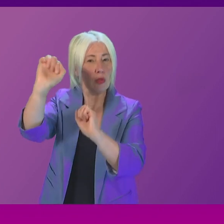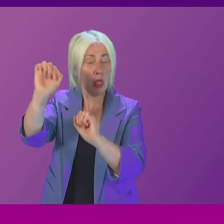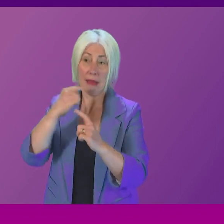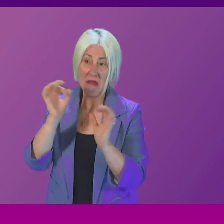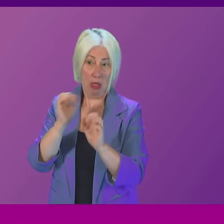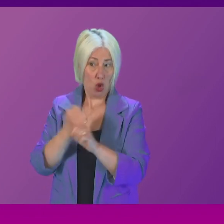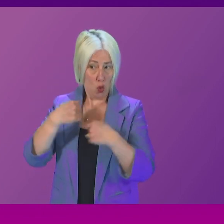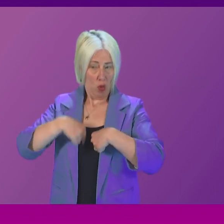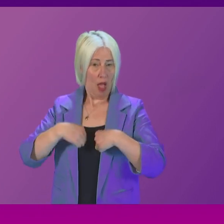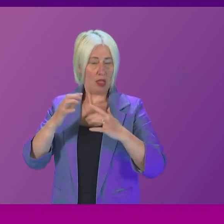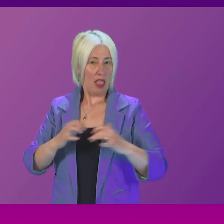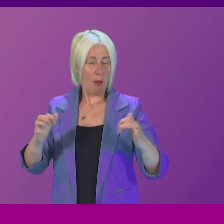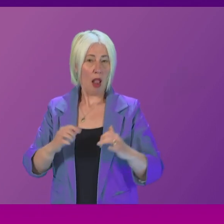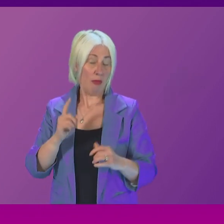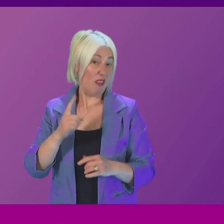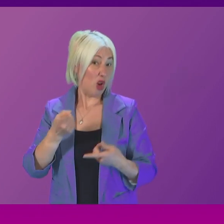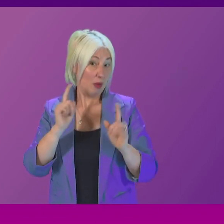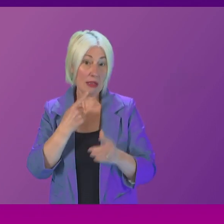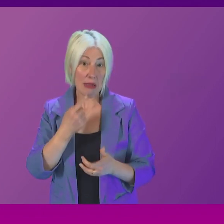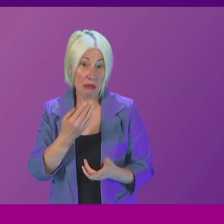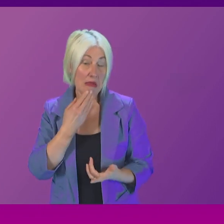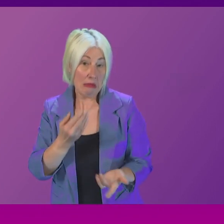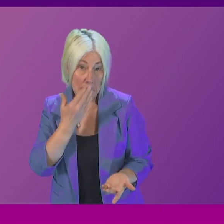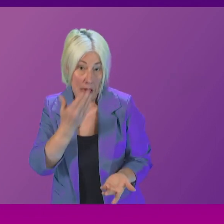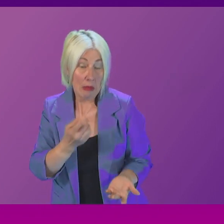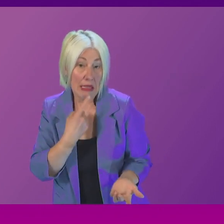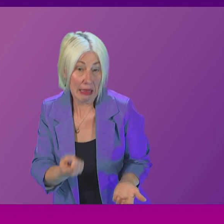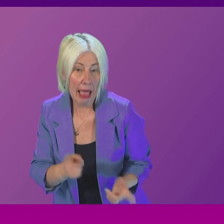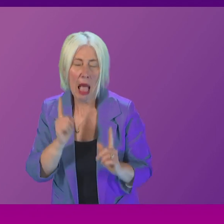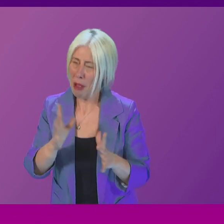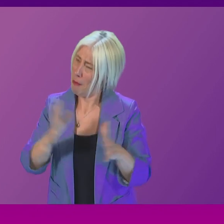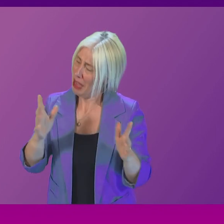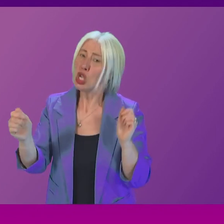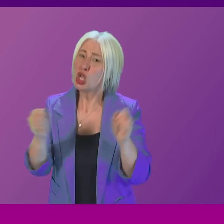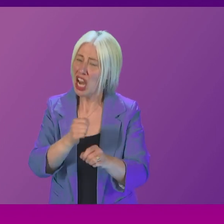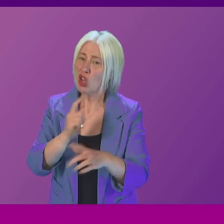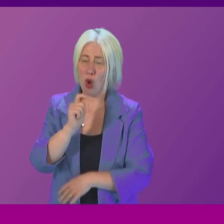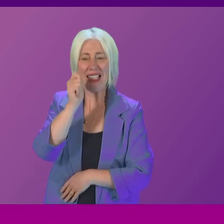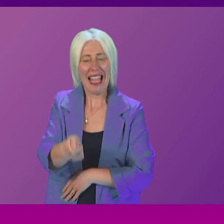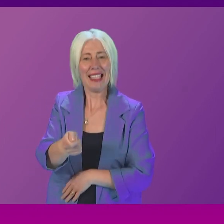even though the introduction of the guidelines was a significant change in sentencing policy.